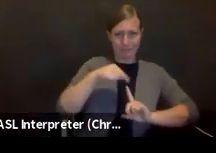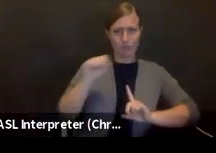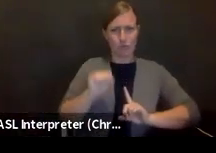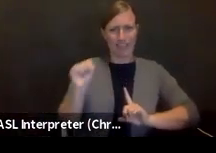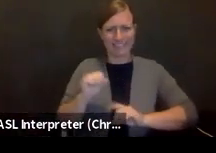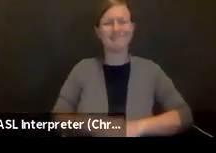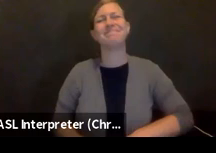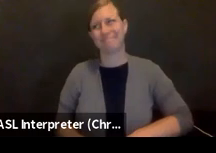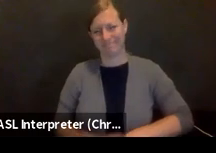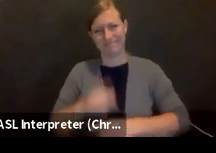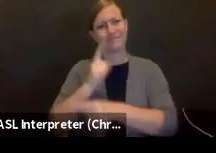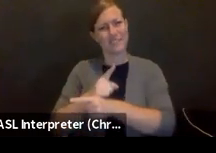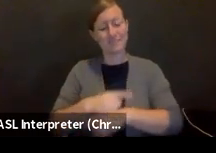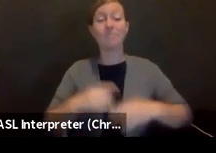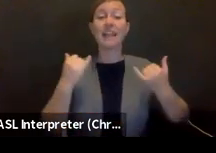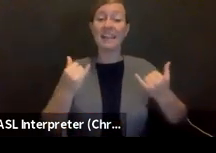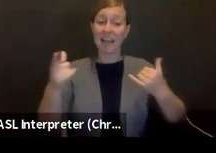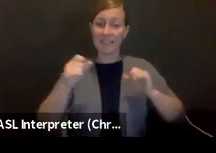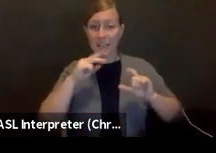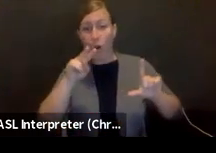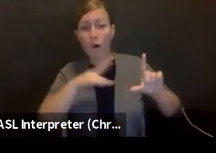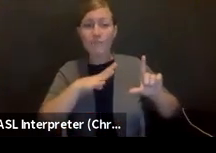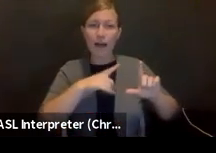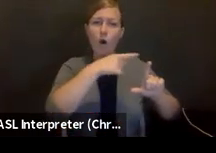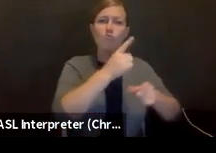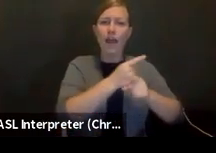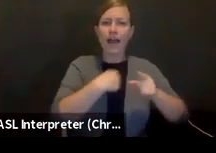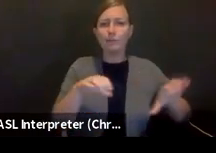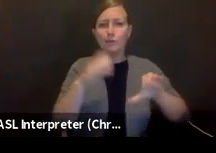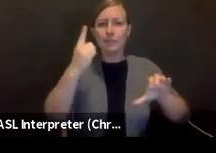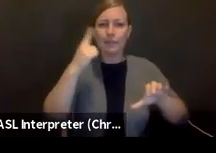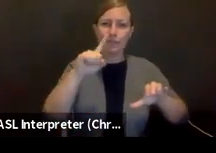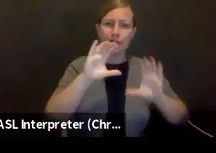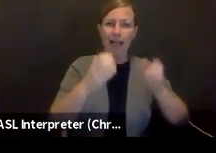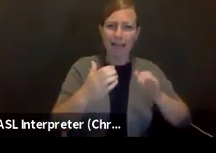ESD 189 - Amy Colburn: Yes. So now from here, they can go oh yeah okay I was doing something for my class and I can go here, as opposed to